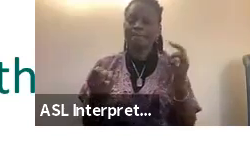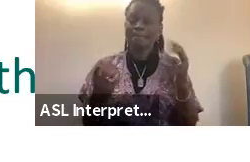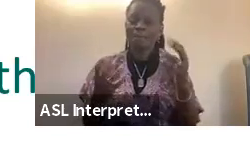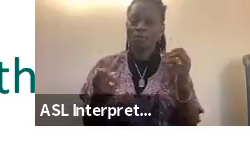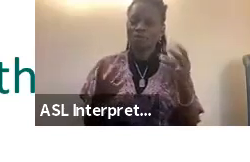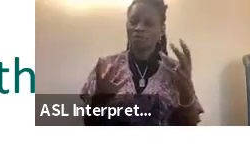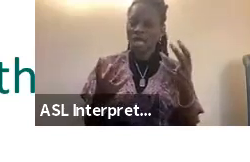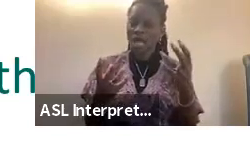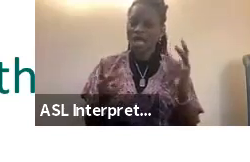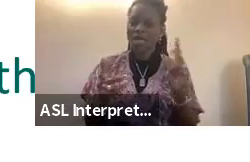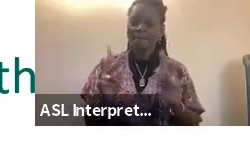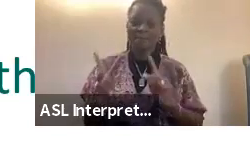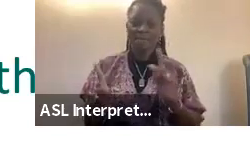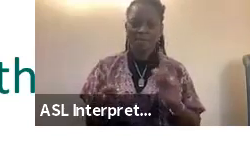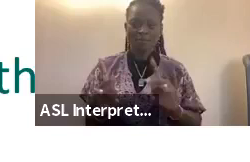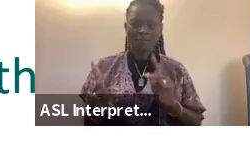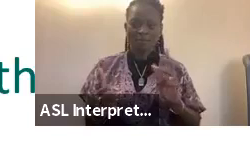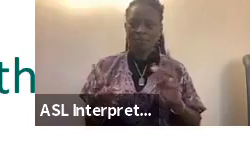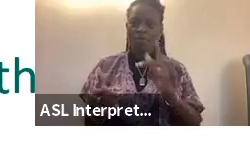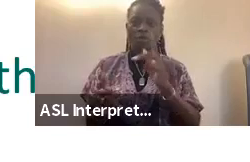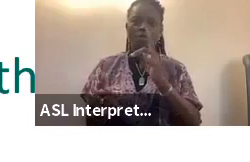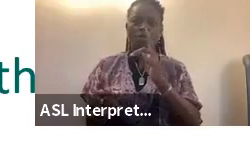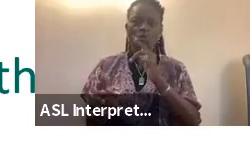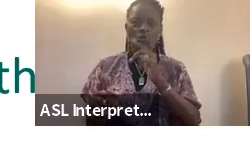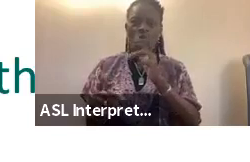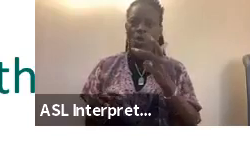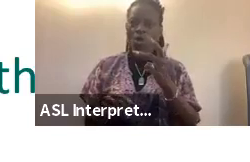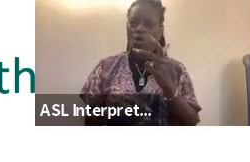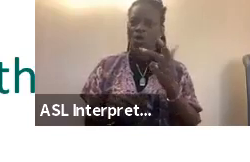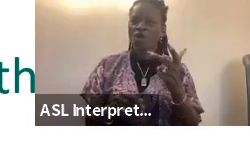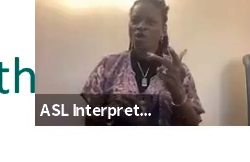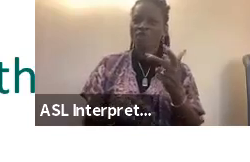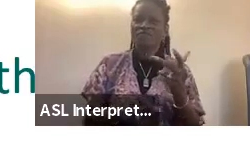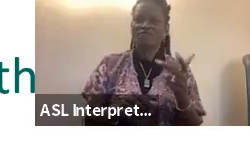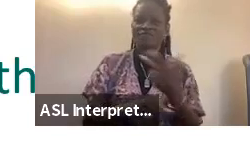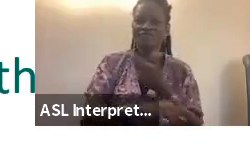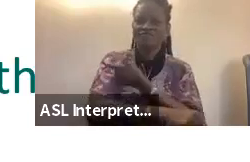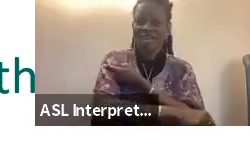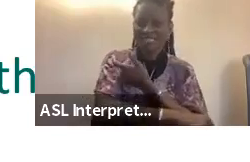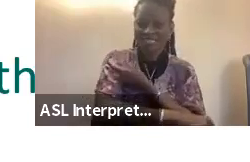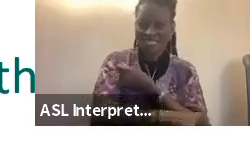who are fully vaccinated, and that's represented here by the blue color of bar.